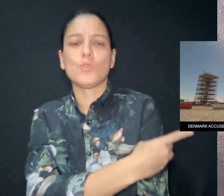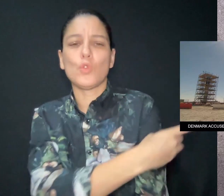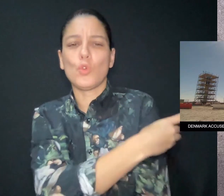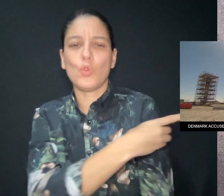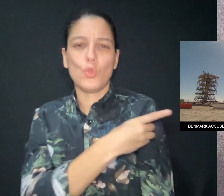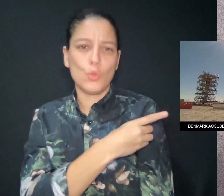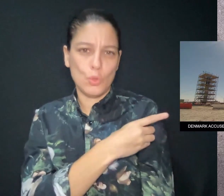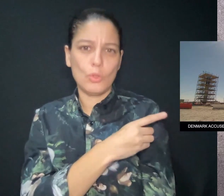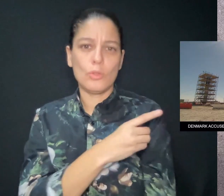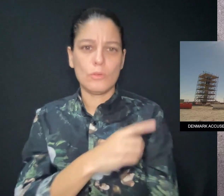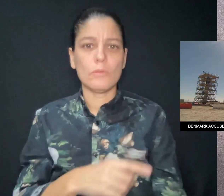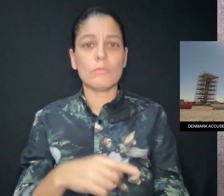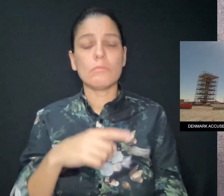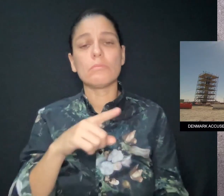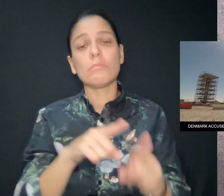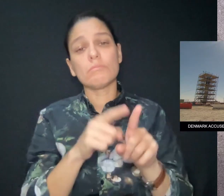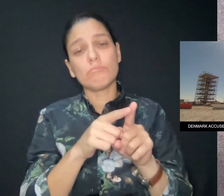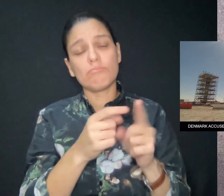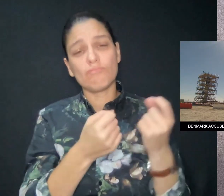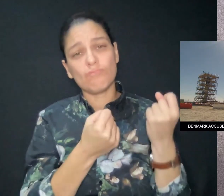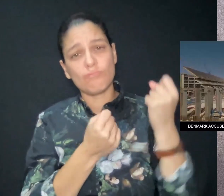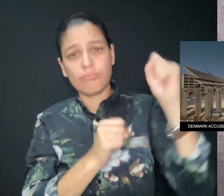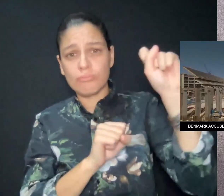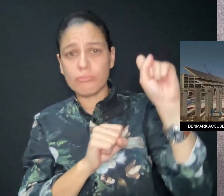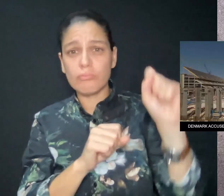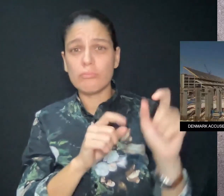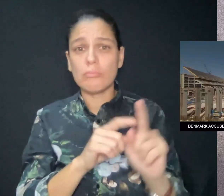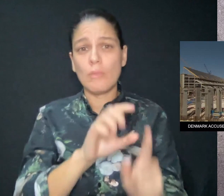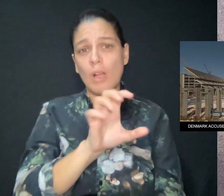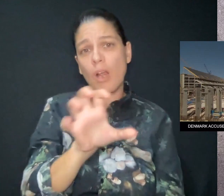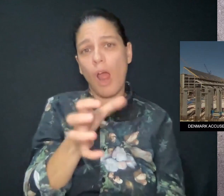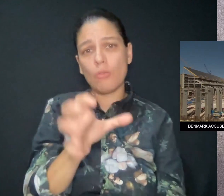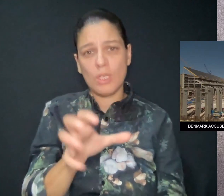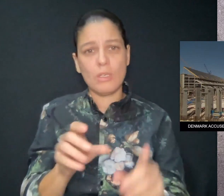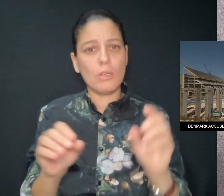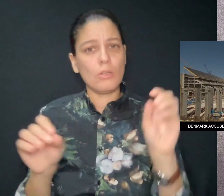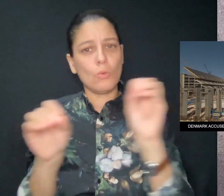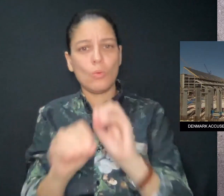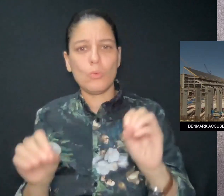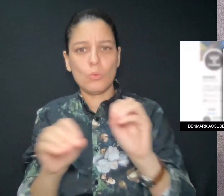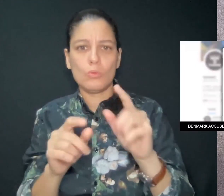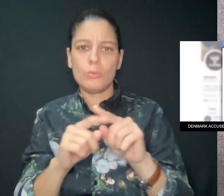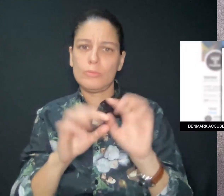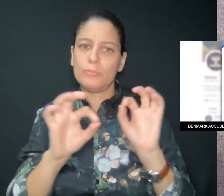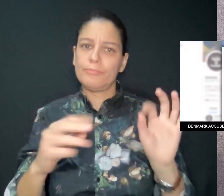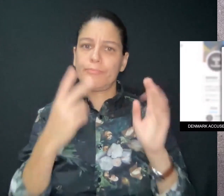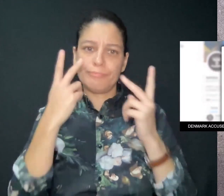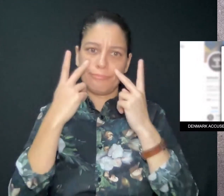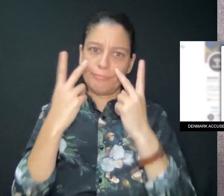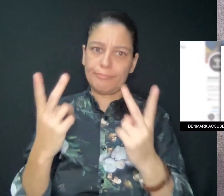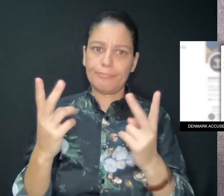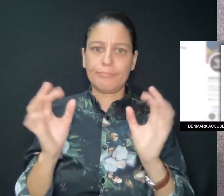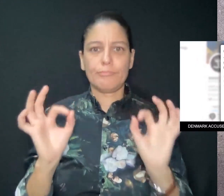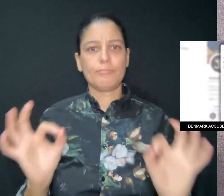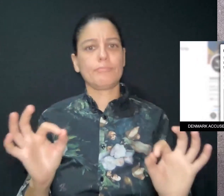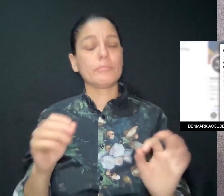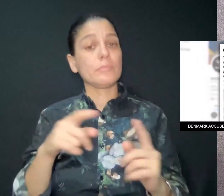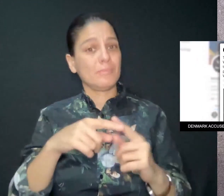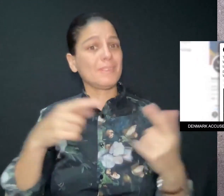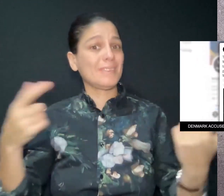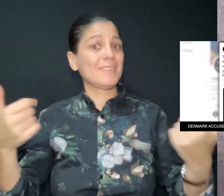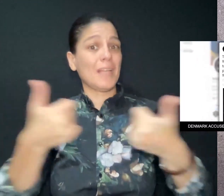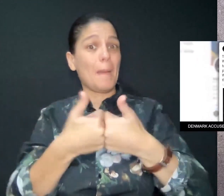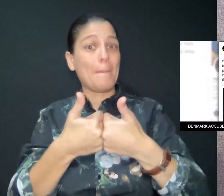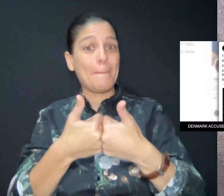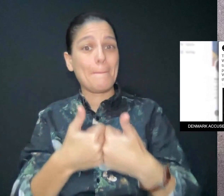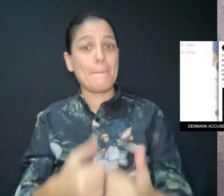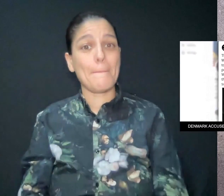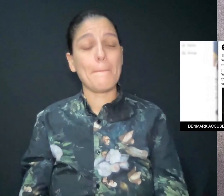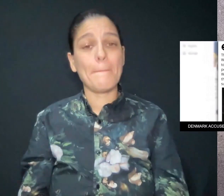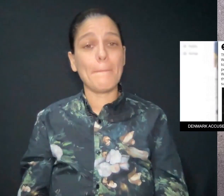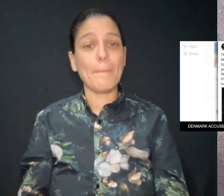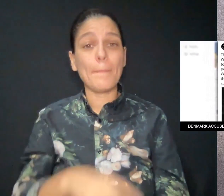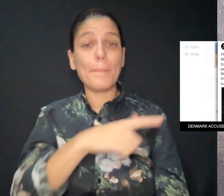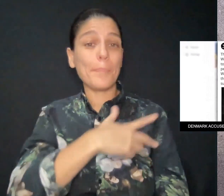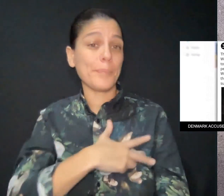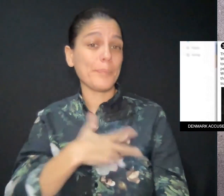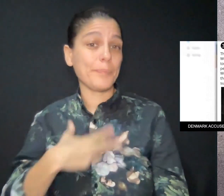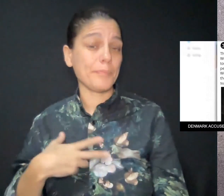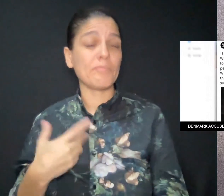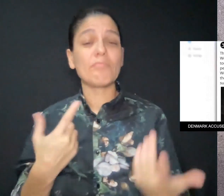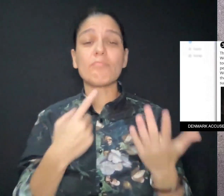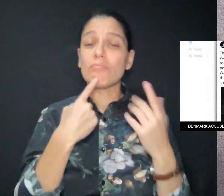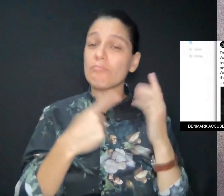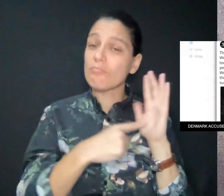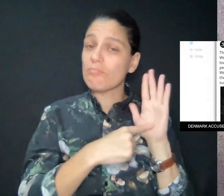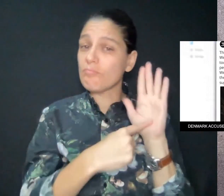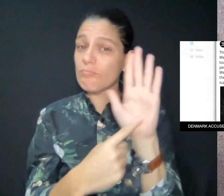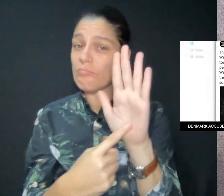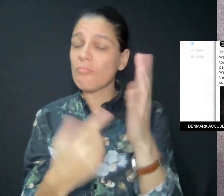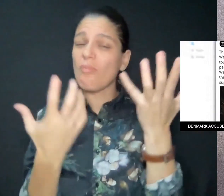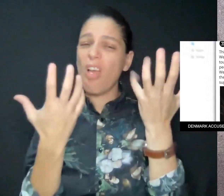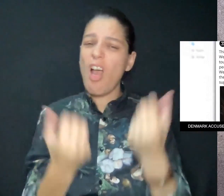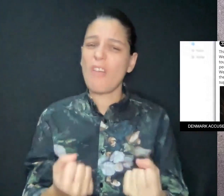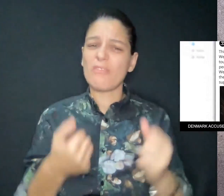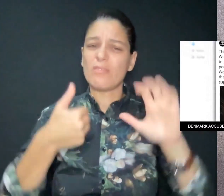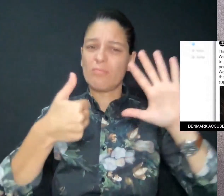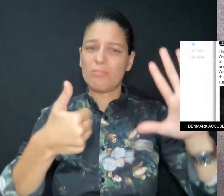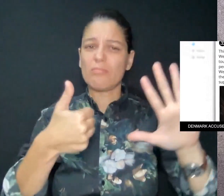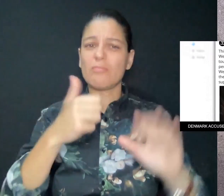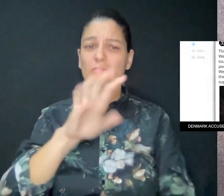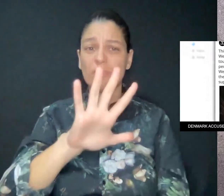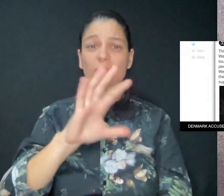mourning and a protest that the country does not want to be visible during the tournament